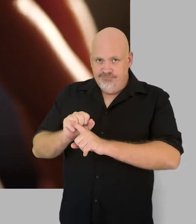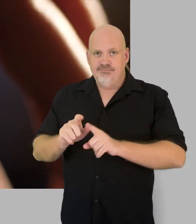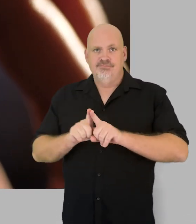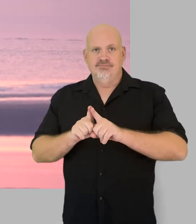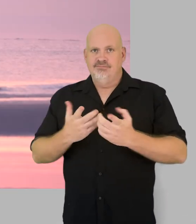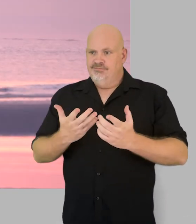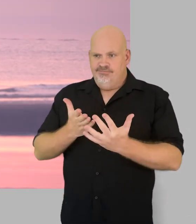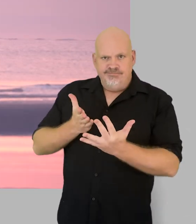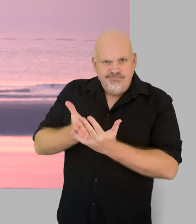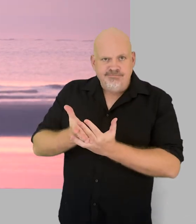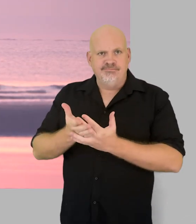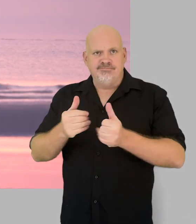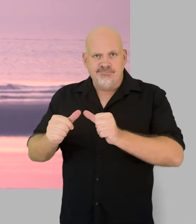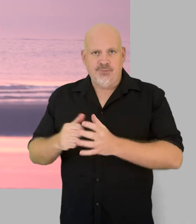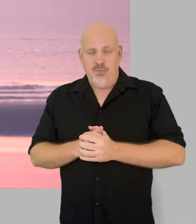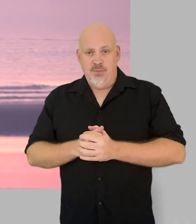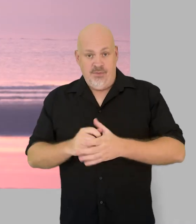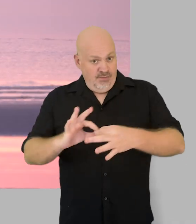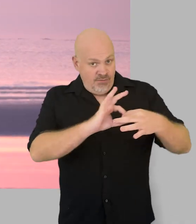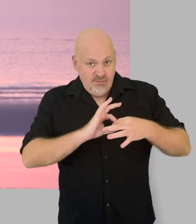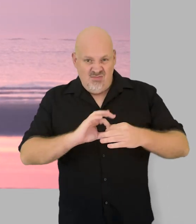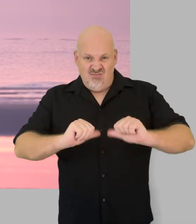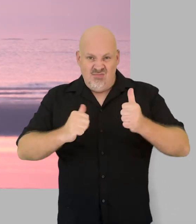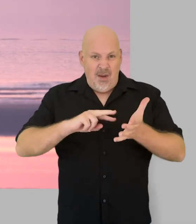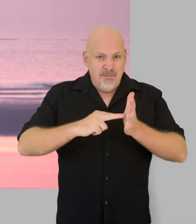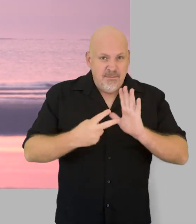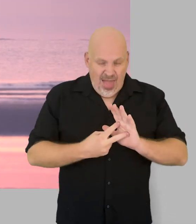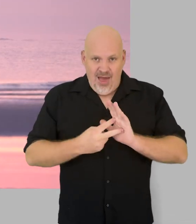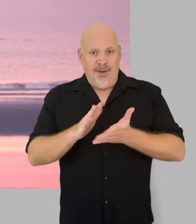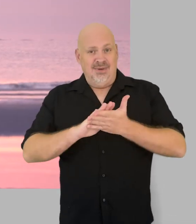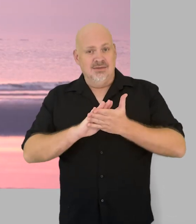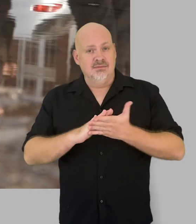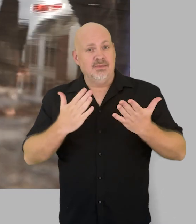Notably, marginalised populations such as refugees, homeless people,